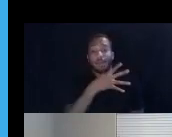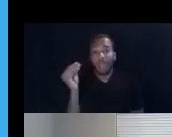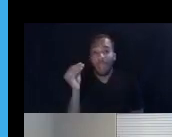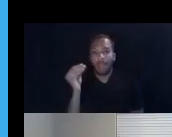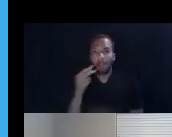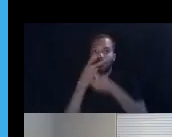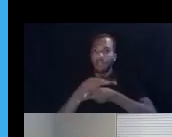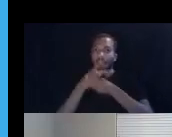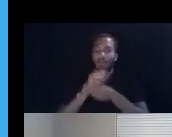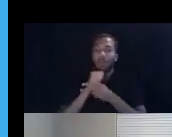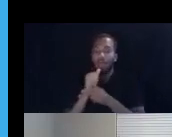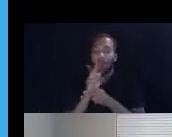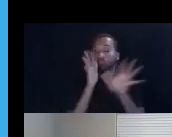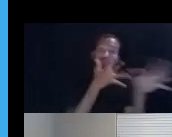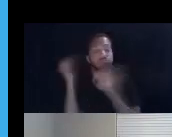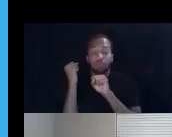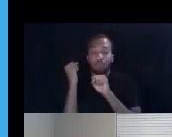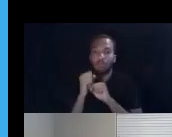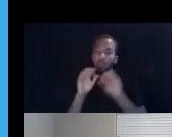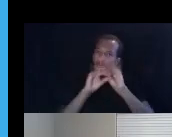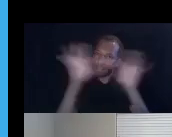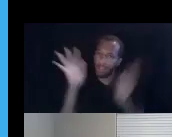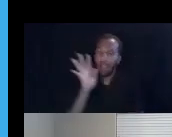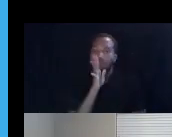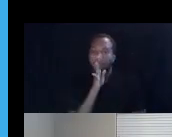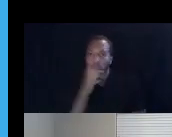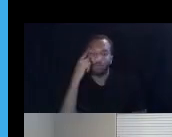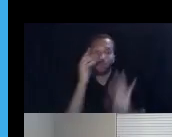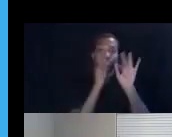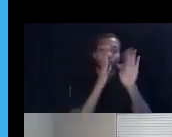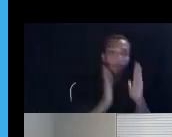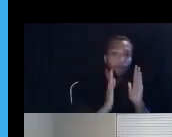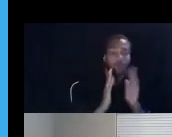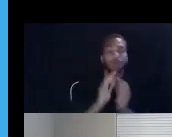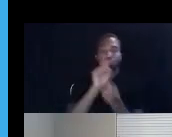and to articulate as much as possible for interpreters. And then this session will be recording,